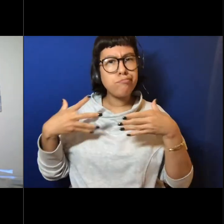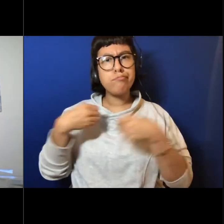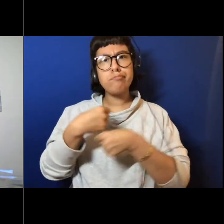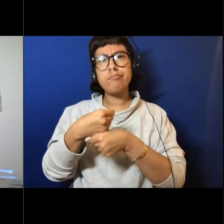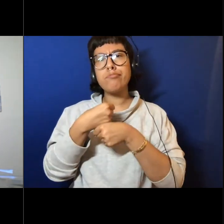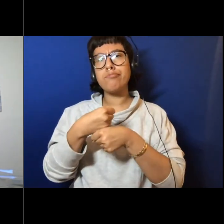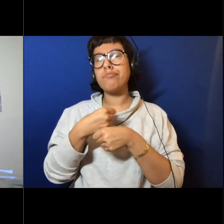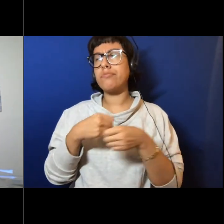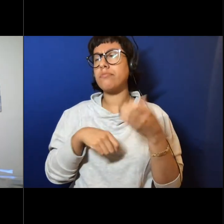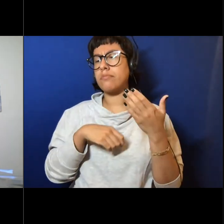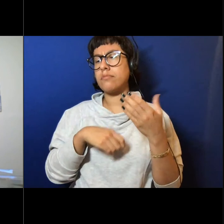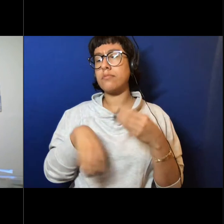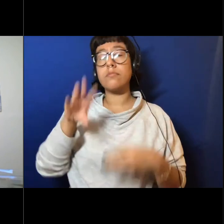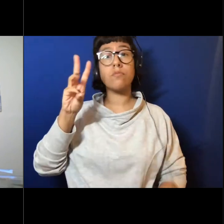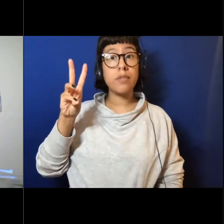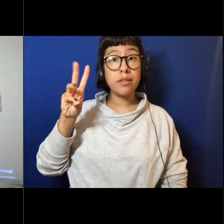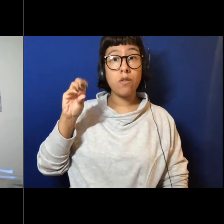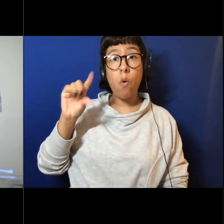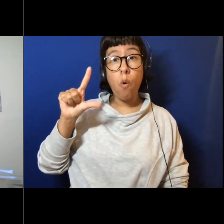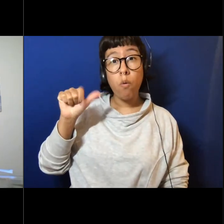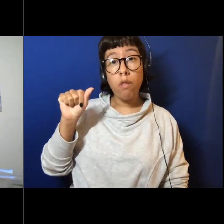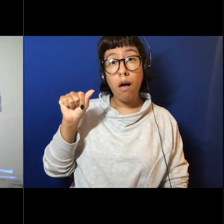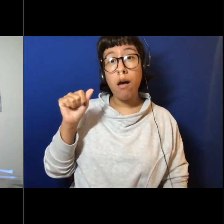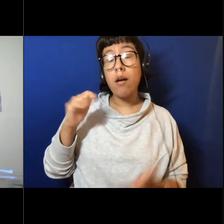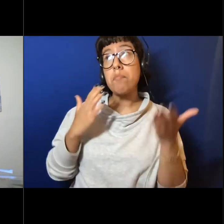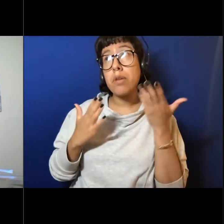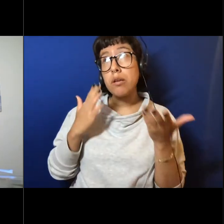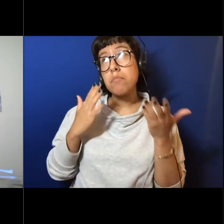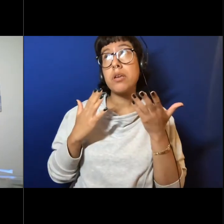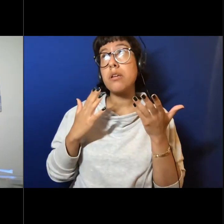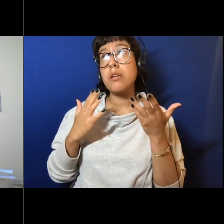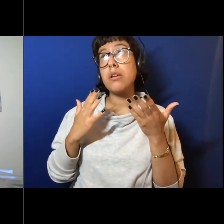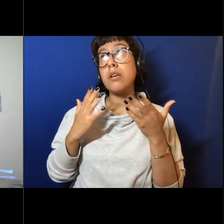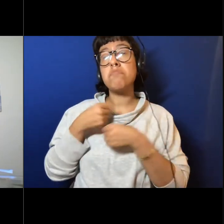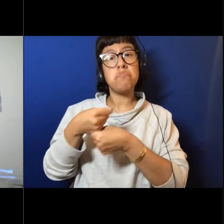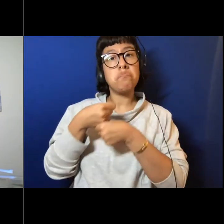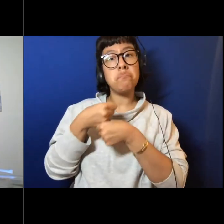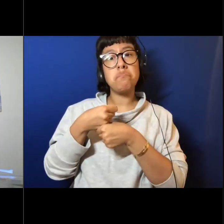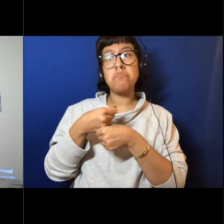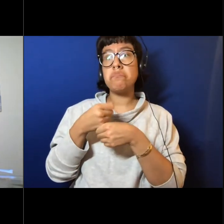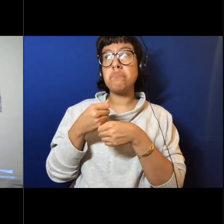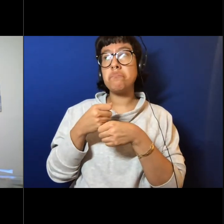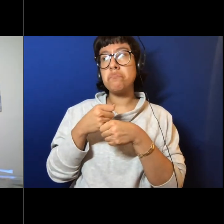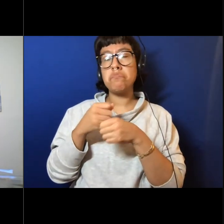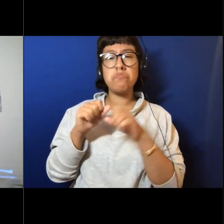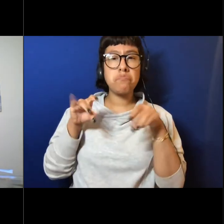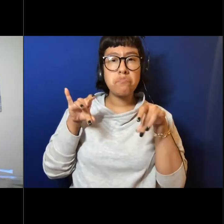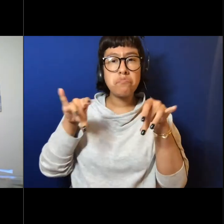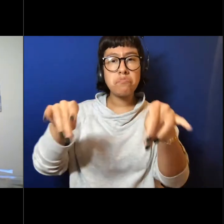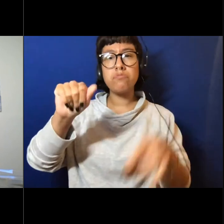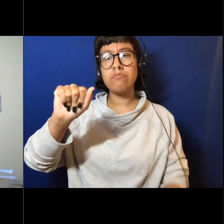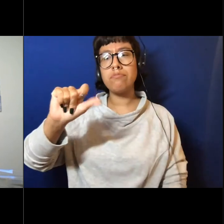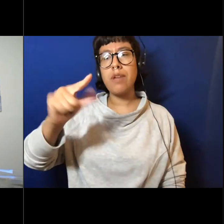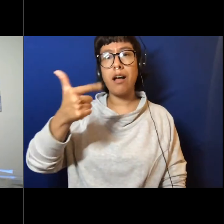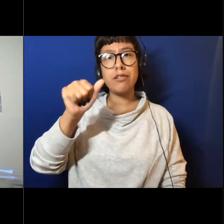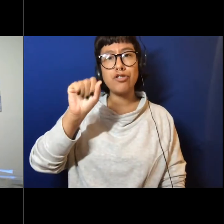Ola says, maybe you need to know how to grow your own algae to feed the oysters. And Texas says you need to know if they can survive